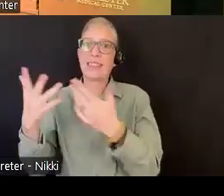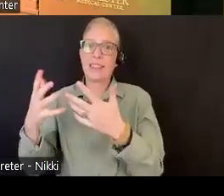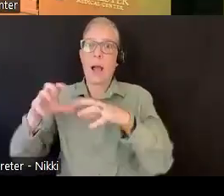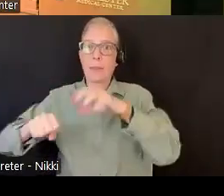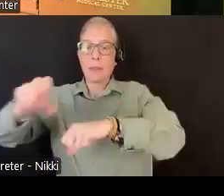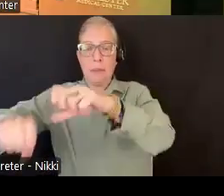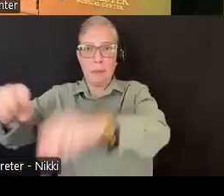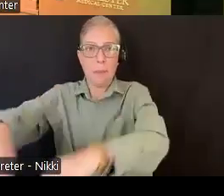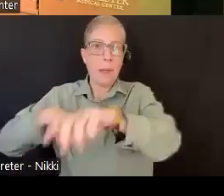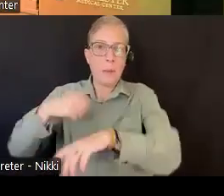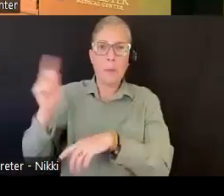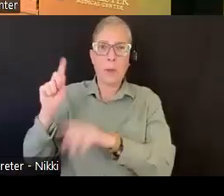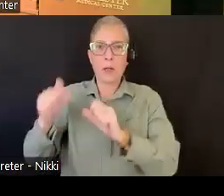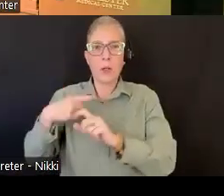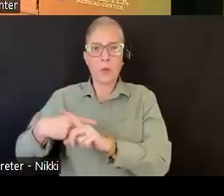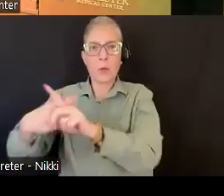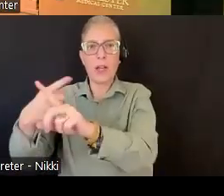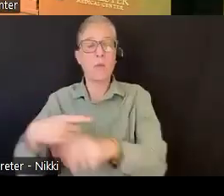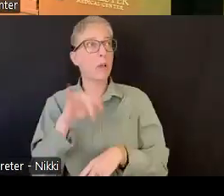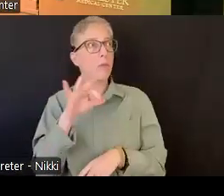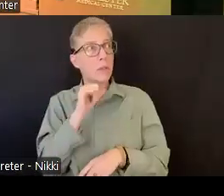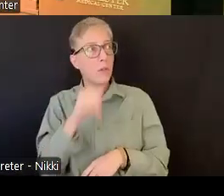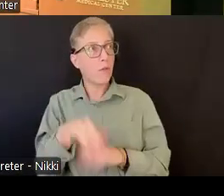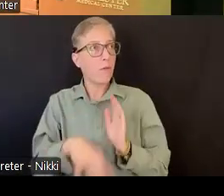if I don't find some place to stay, I'm going to spend through all my savings in a month.